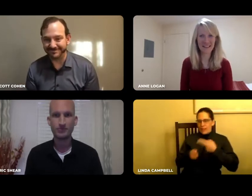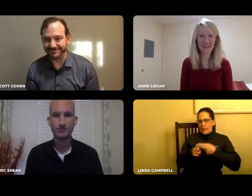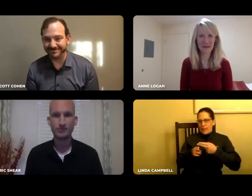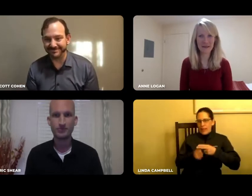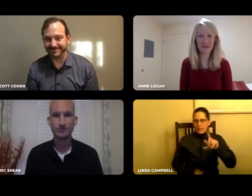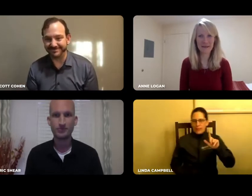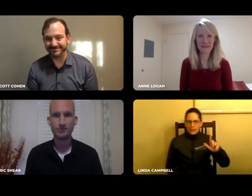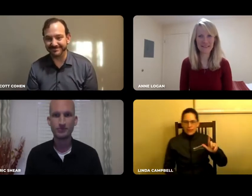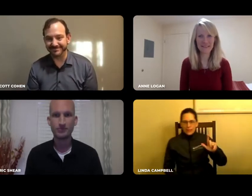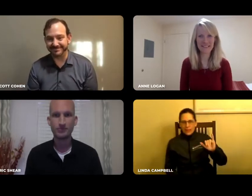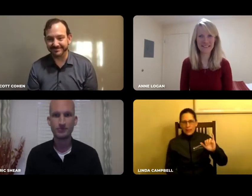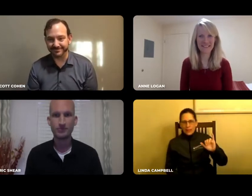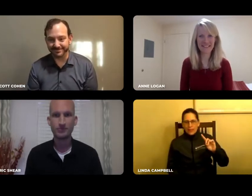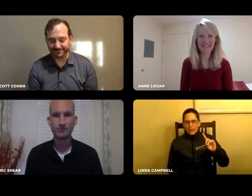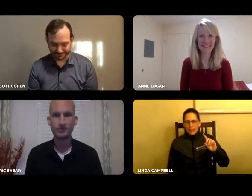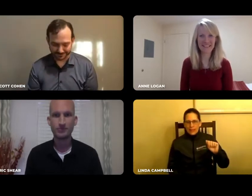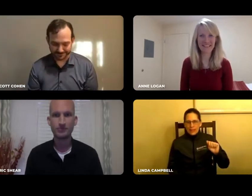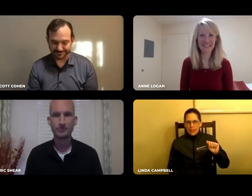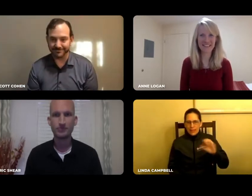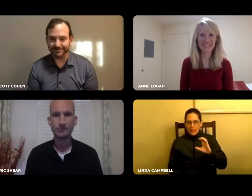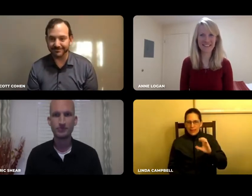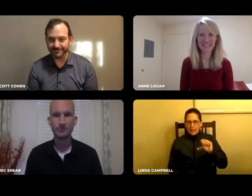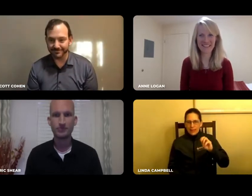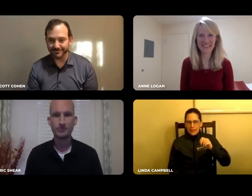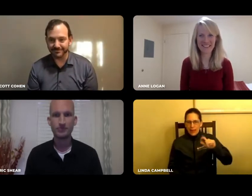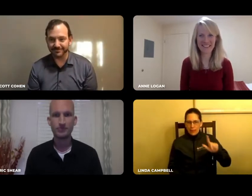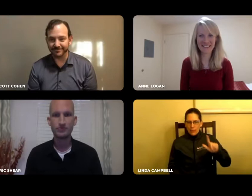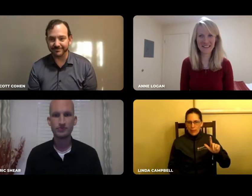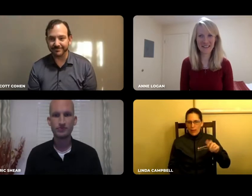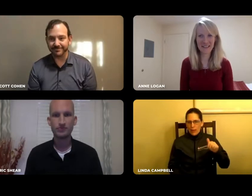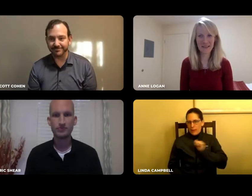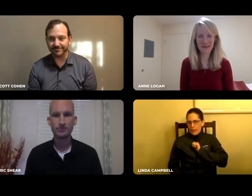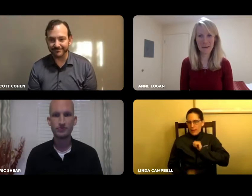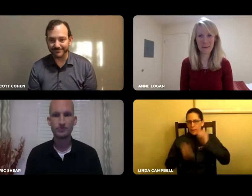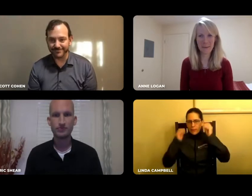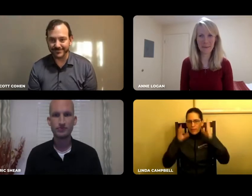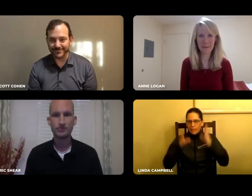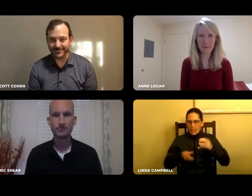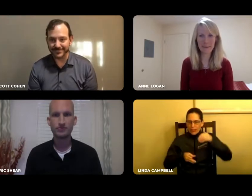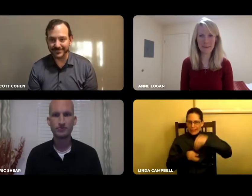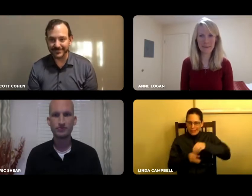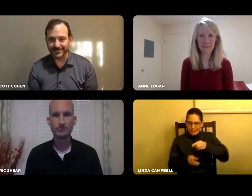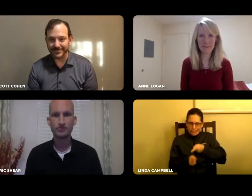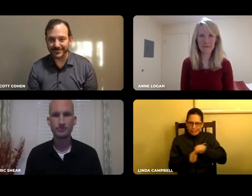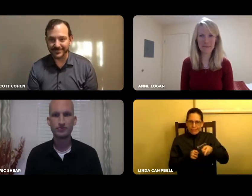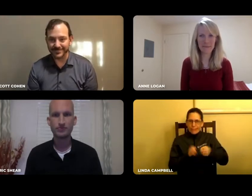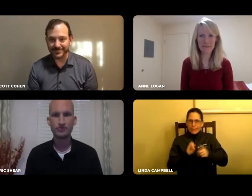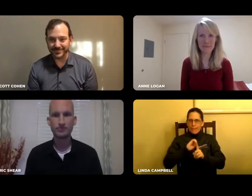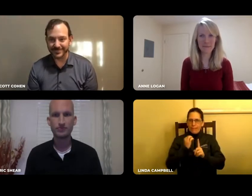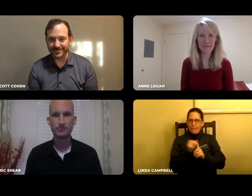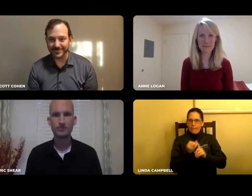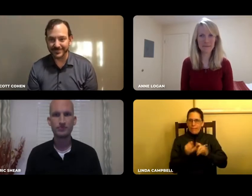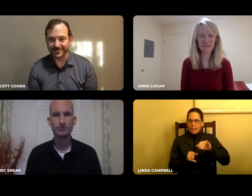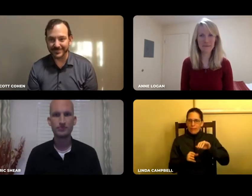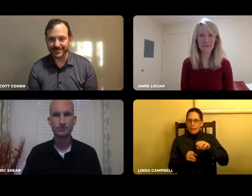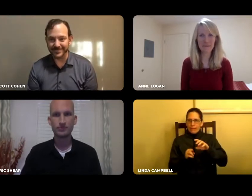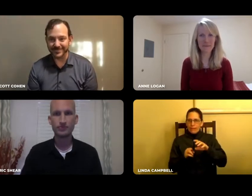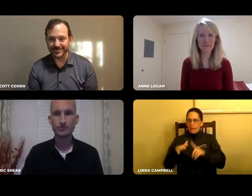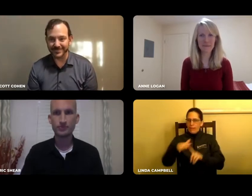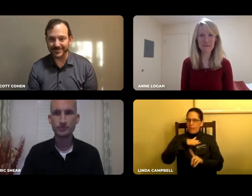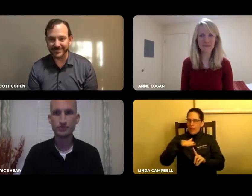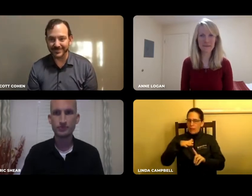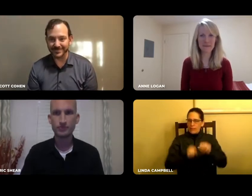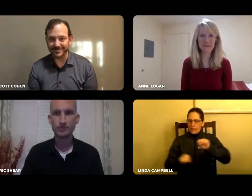Hello! I'm a professor in environmental science